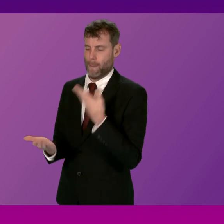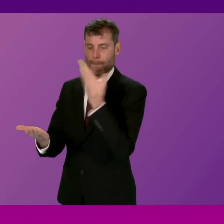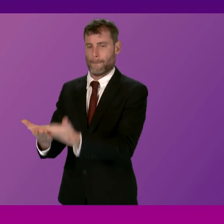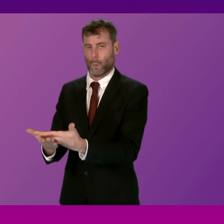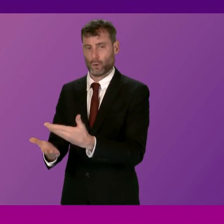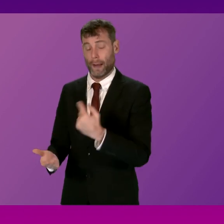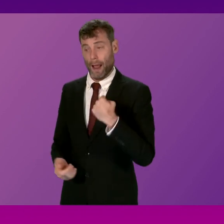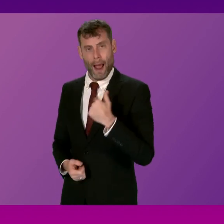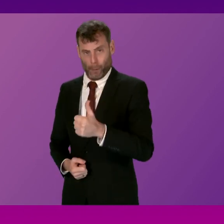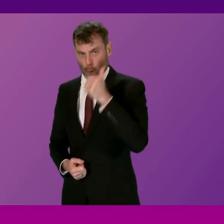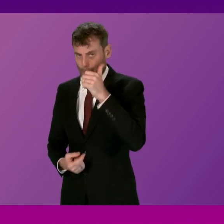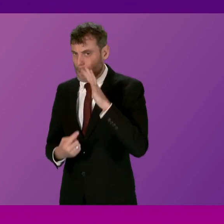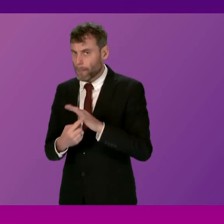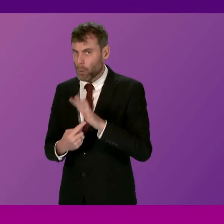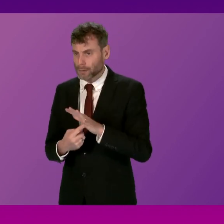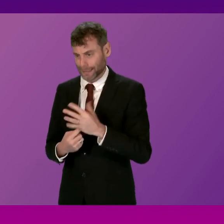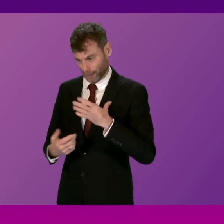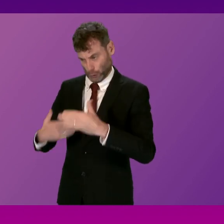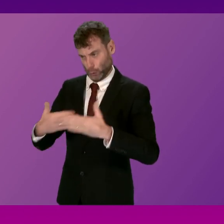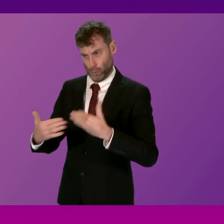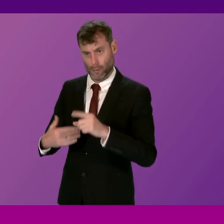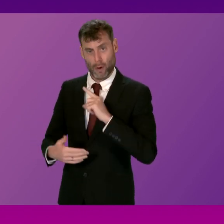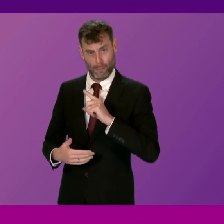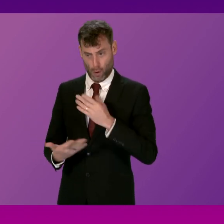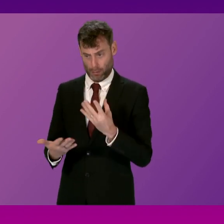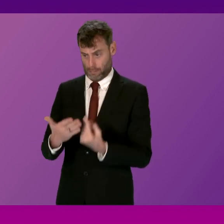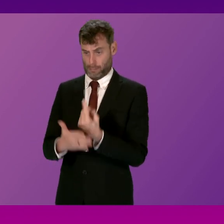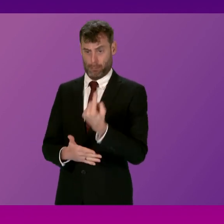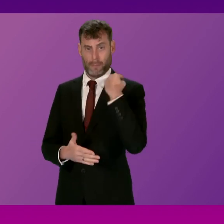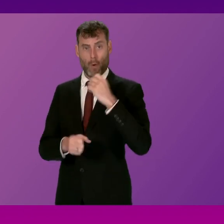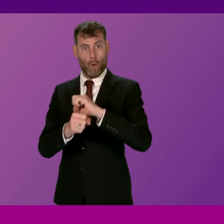of understanding the dire consequences that the Covid-19 pandemic and the cost of living